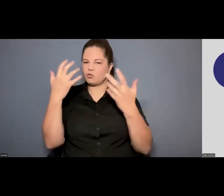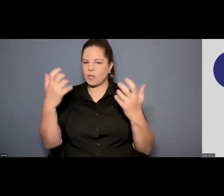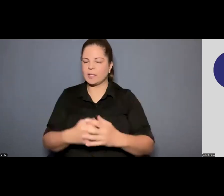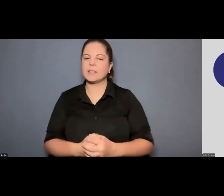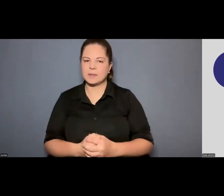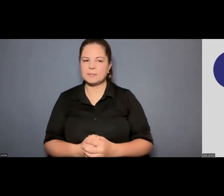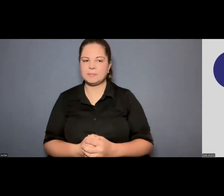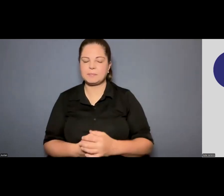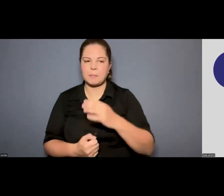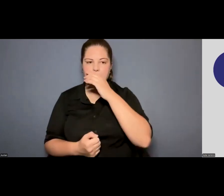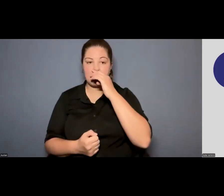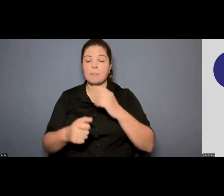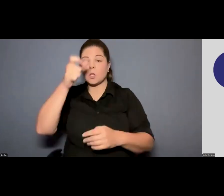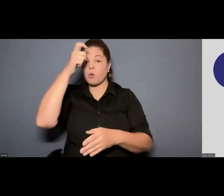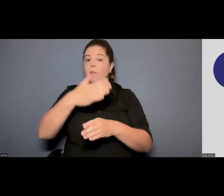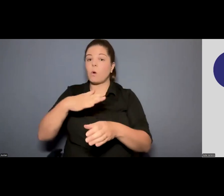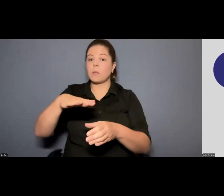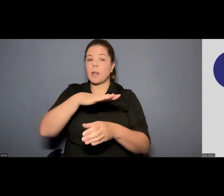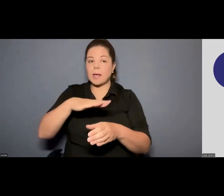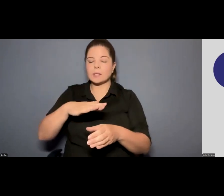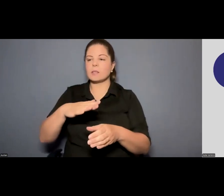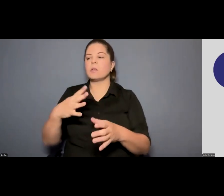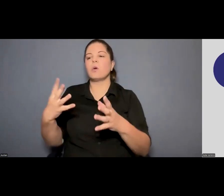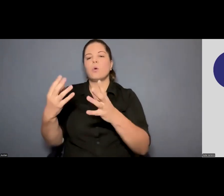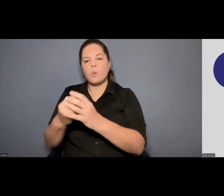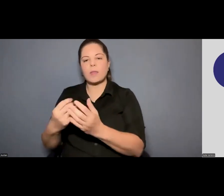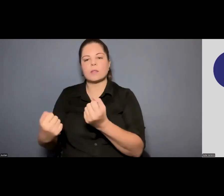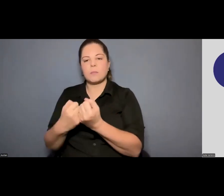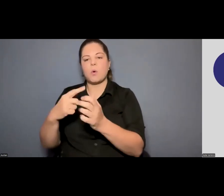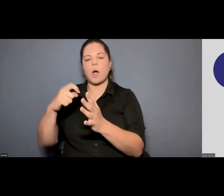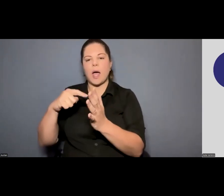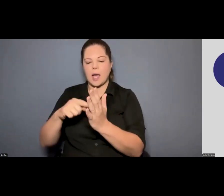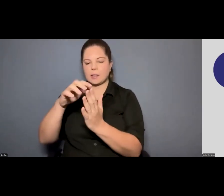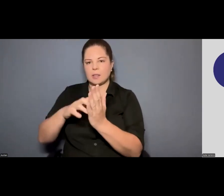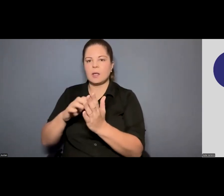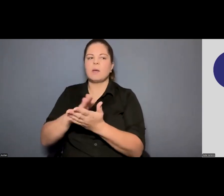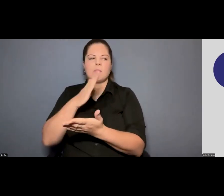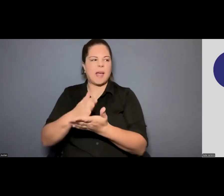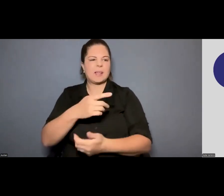Act to make well-being services available to the music and broader arts and culture sectors.